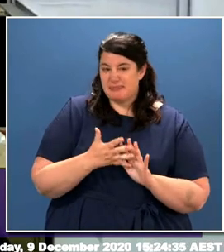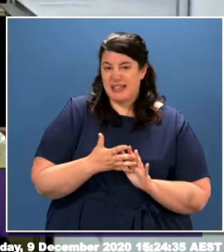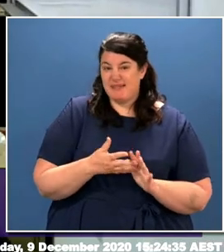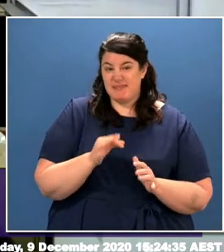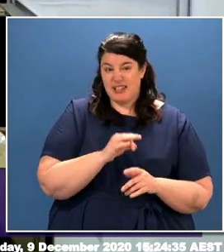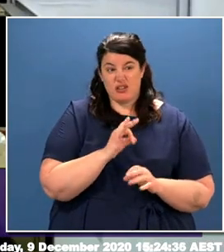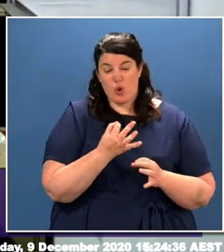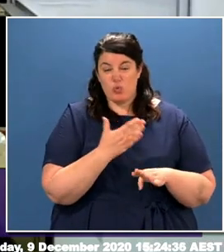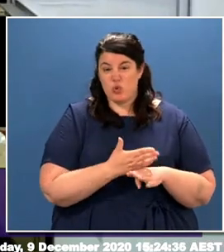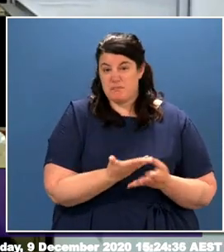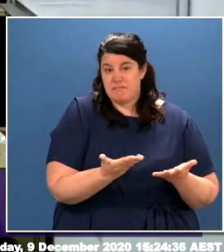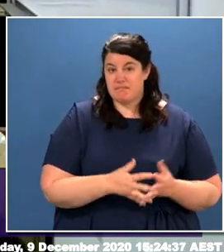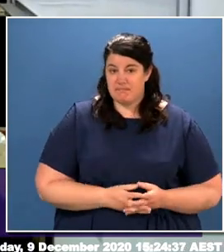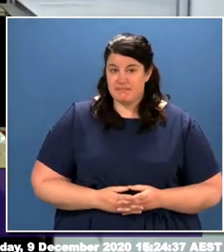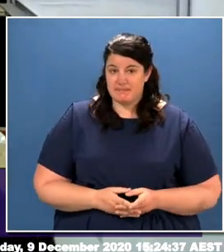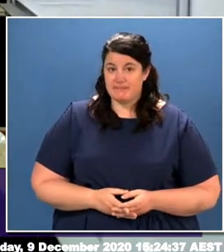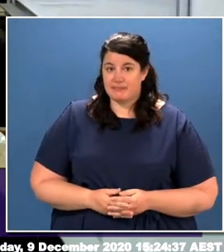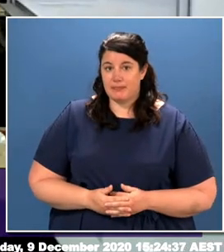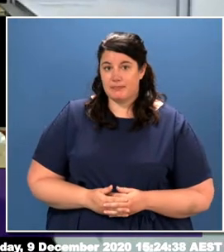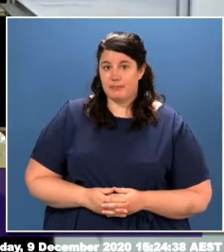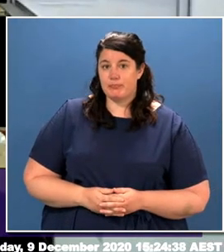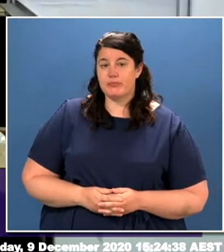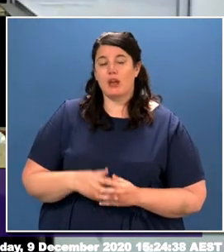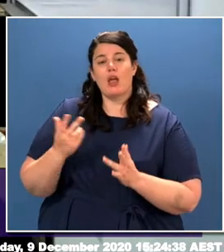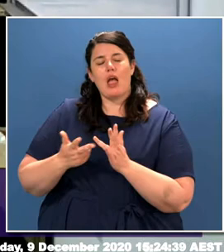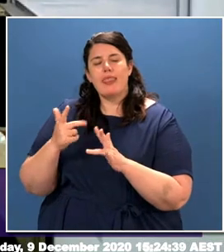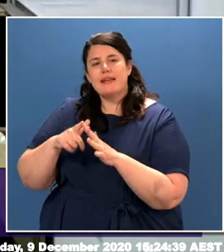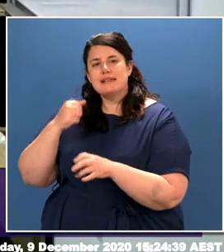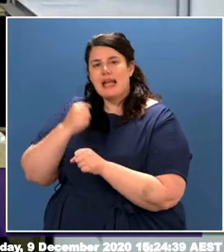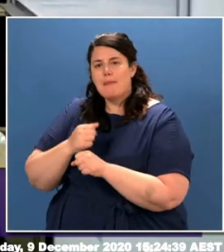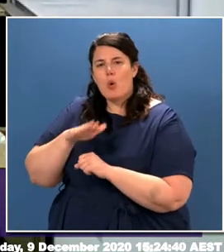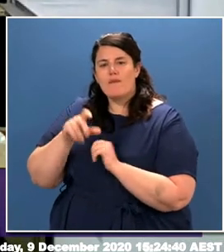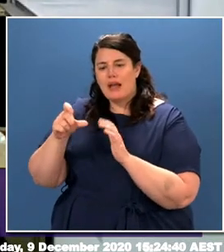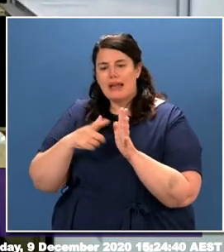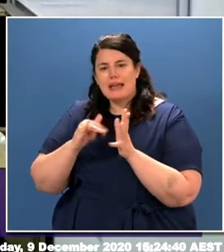The other example that I just mentioned about the casualization, so I'm just gonna